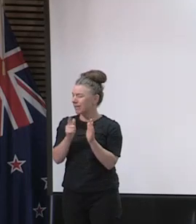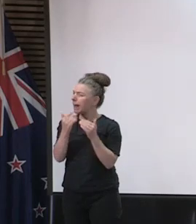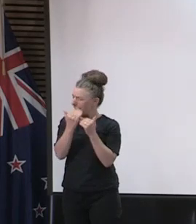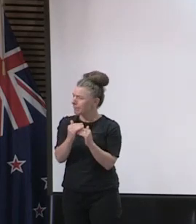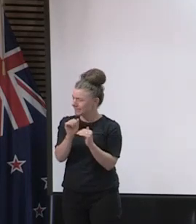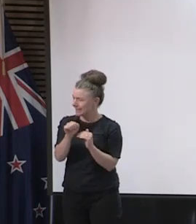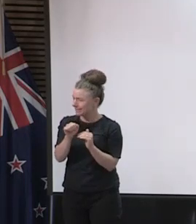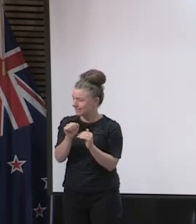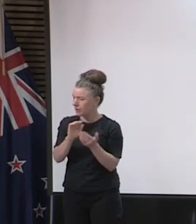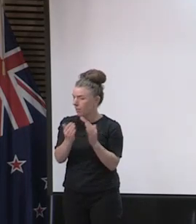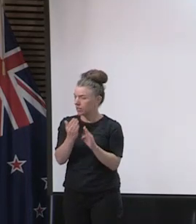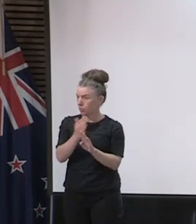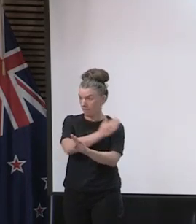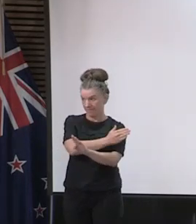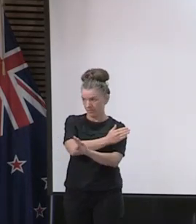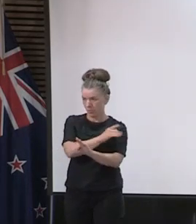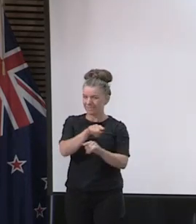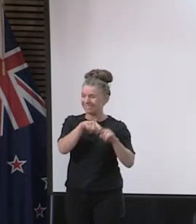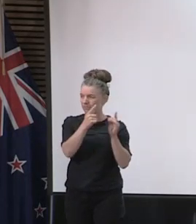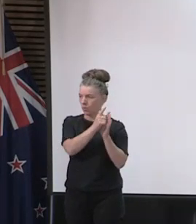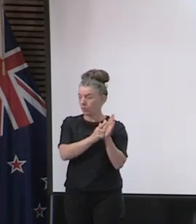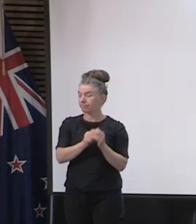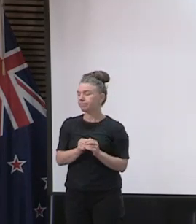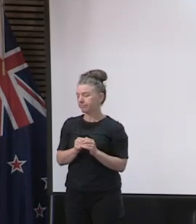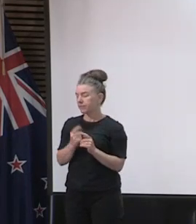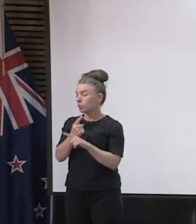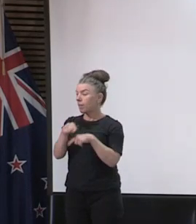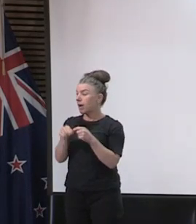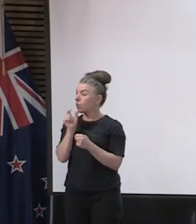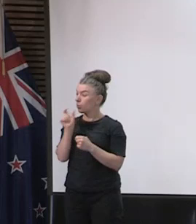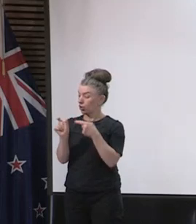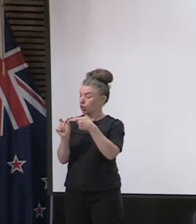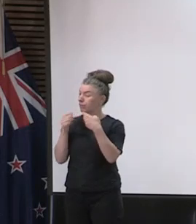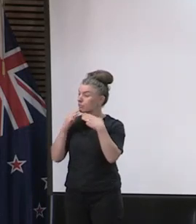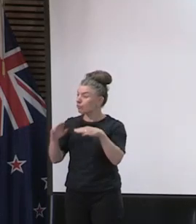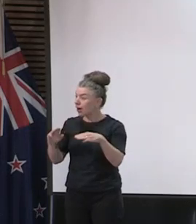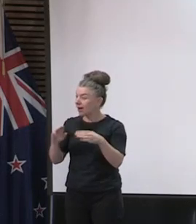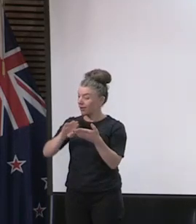ability to enforce but in a much narrower way than we've